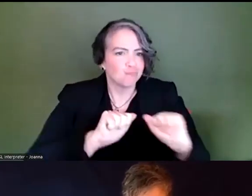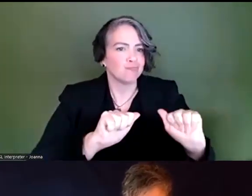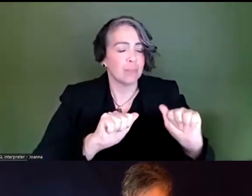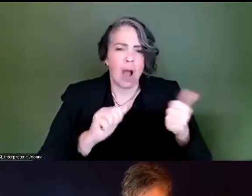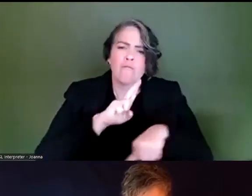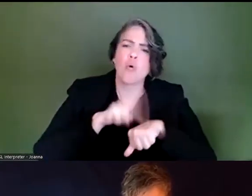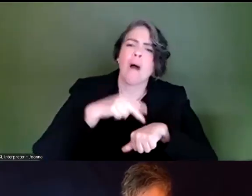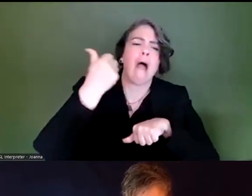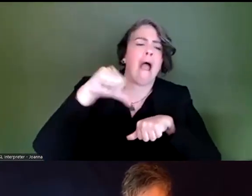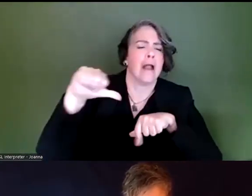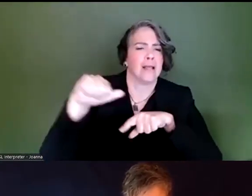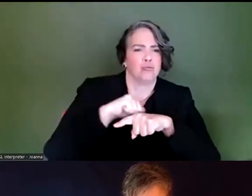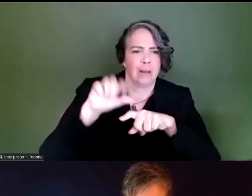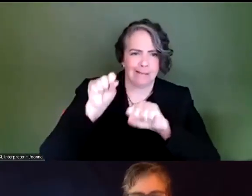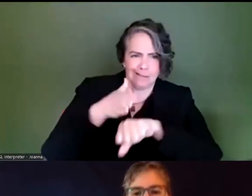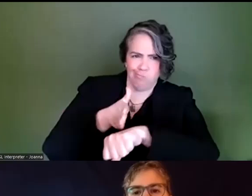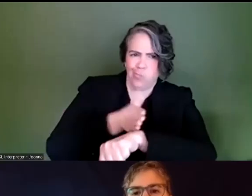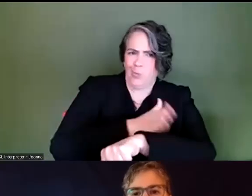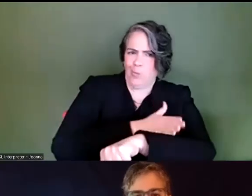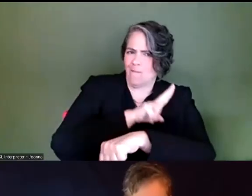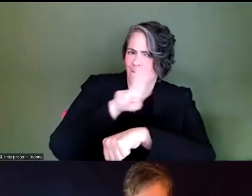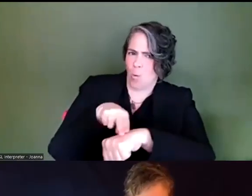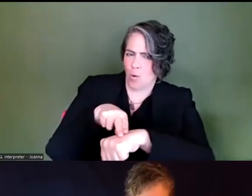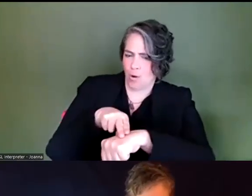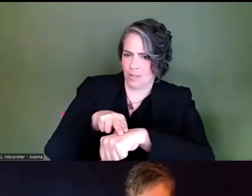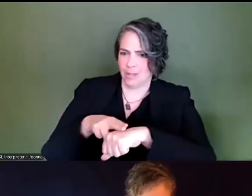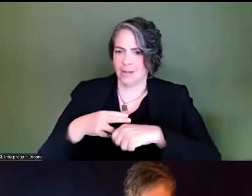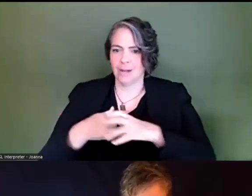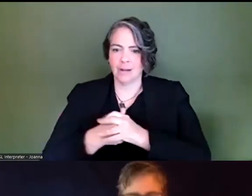You know, a friend of mine says the biggest room in my home has the room